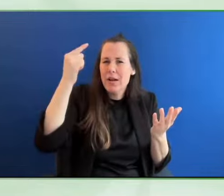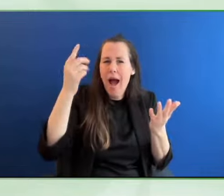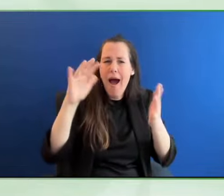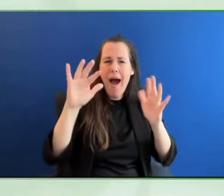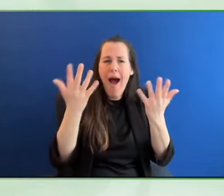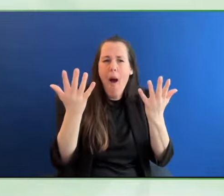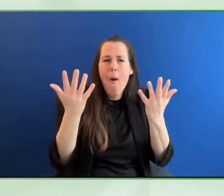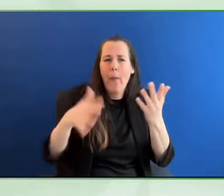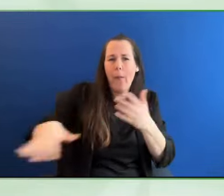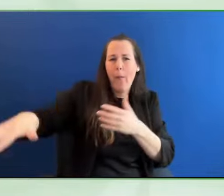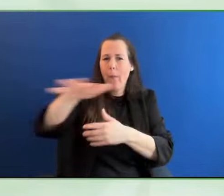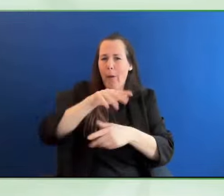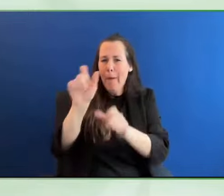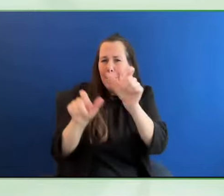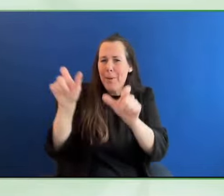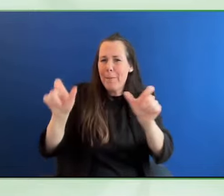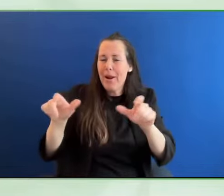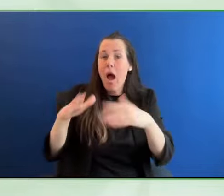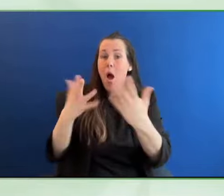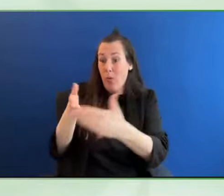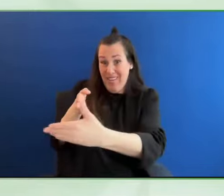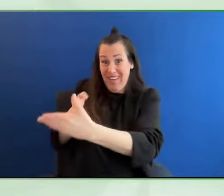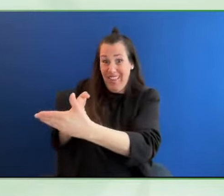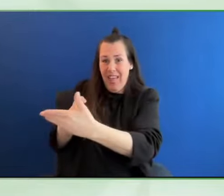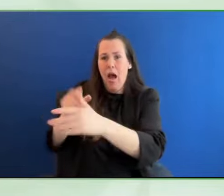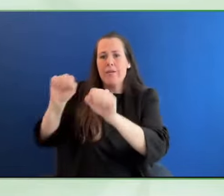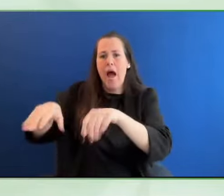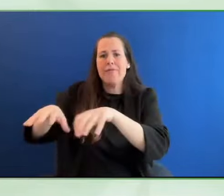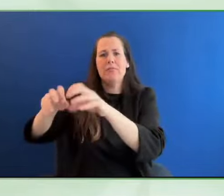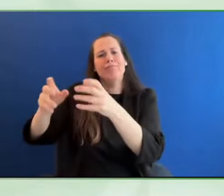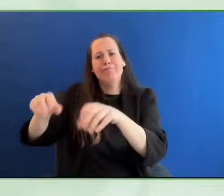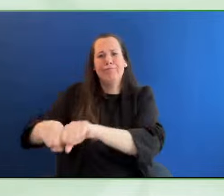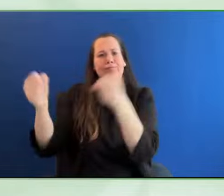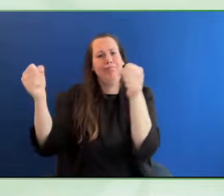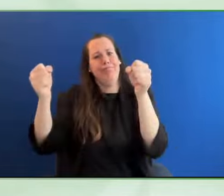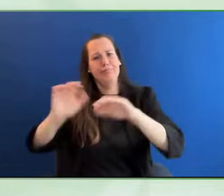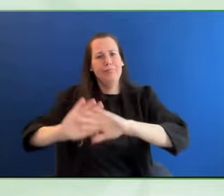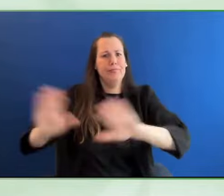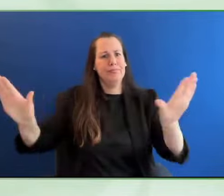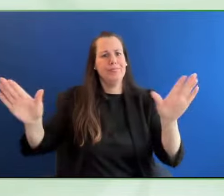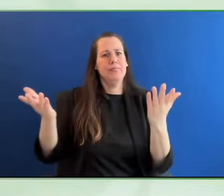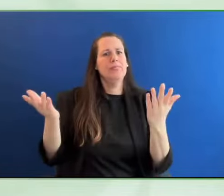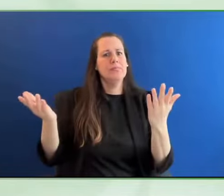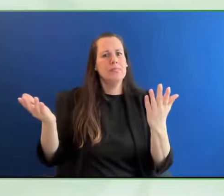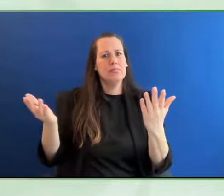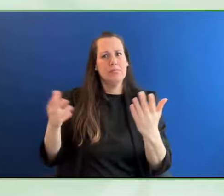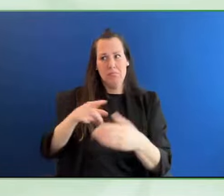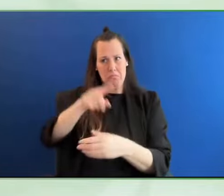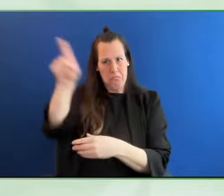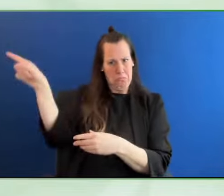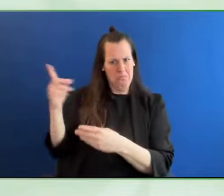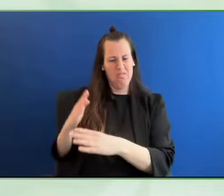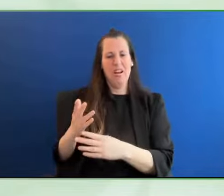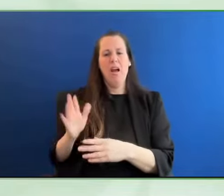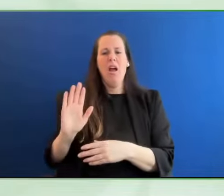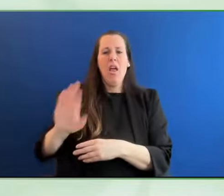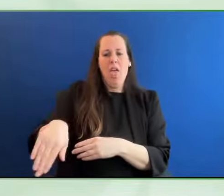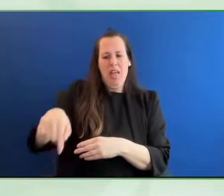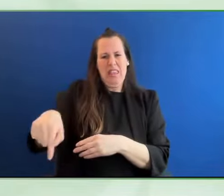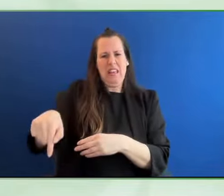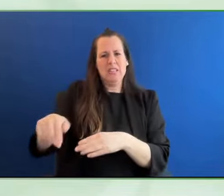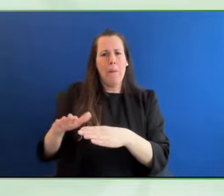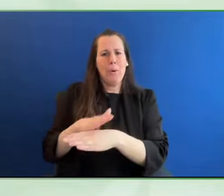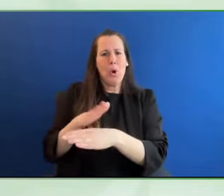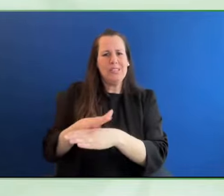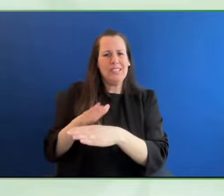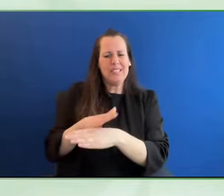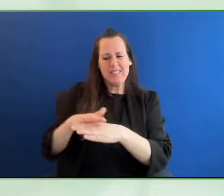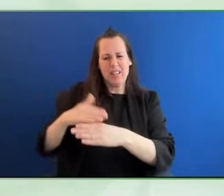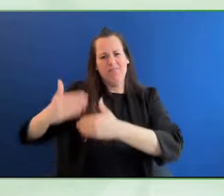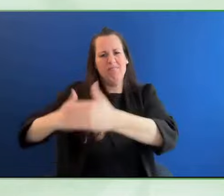having conversations about the barriers, what they are, and all of the successful, talented,